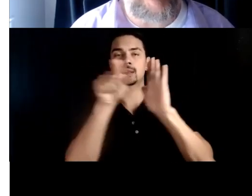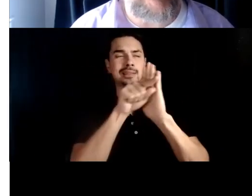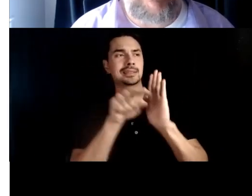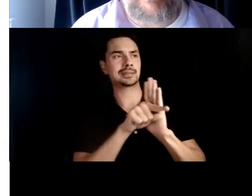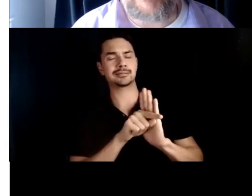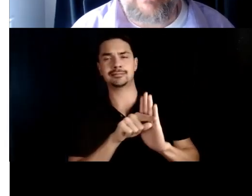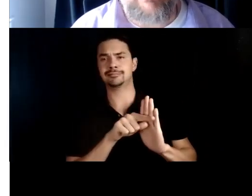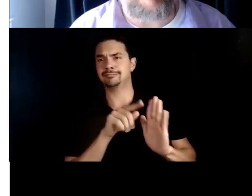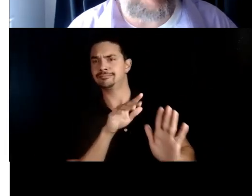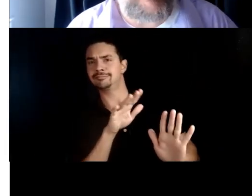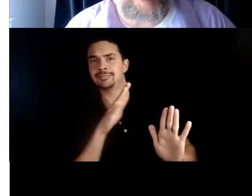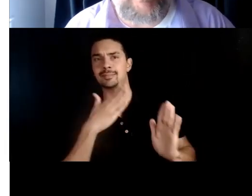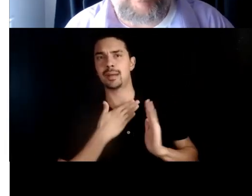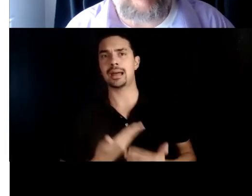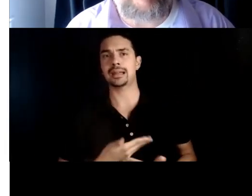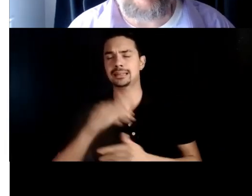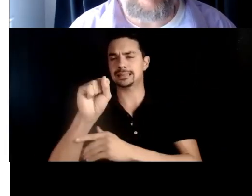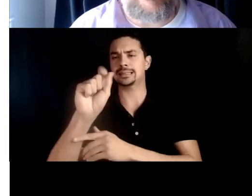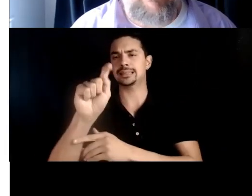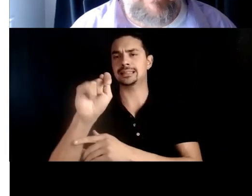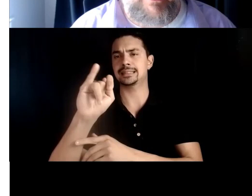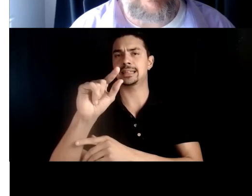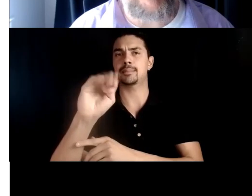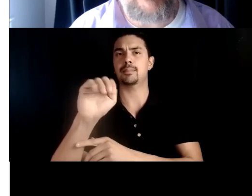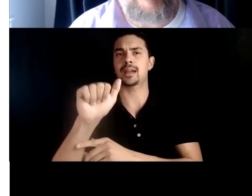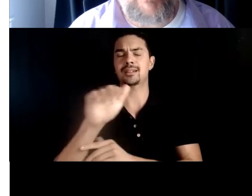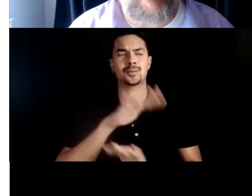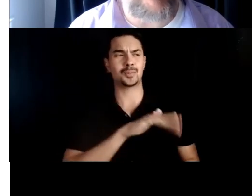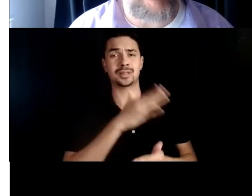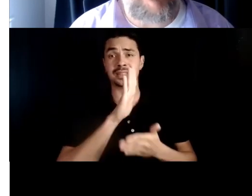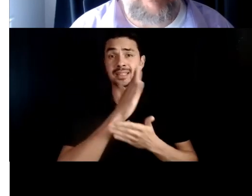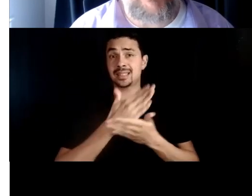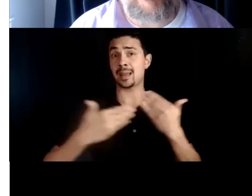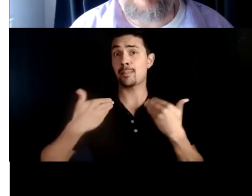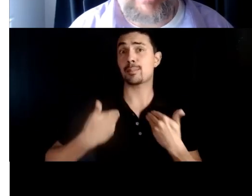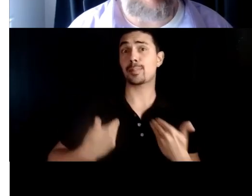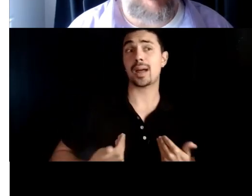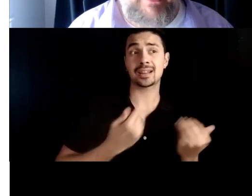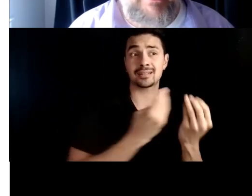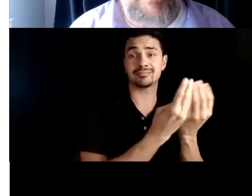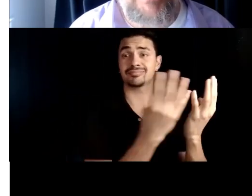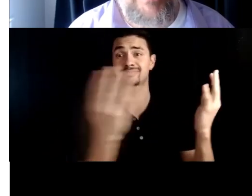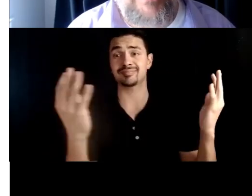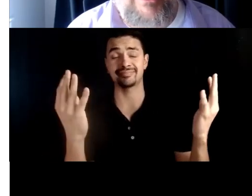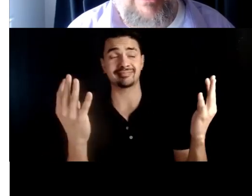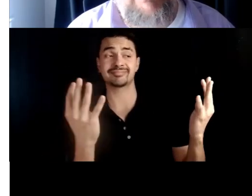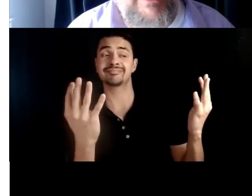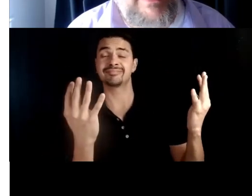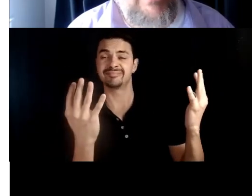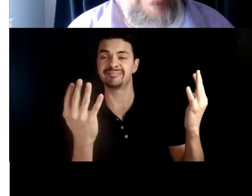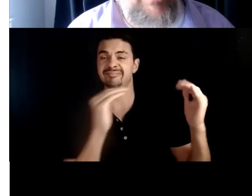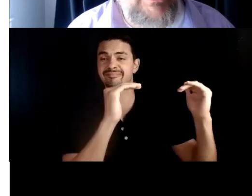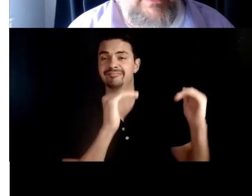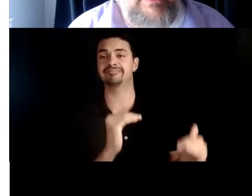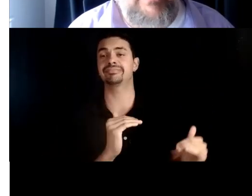that some bodies are less than other bodies or that some people and their bodies need to be legislated